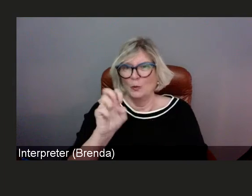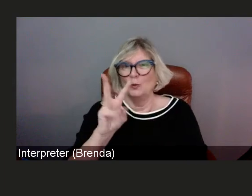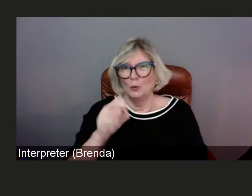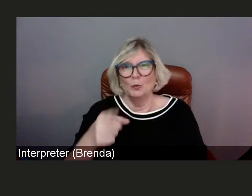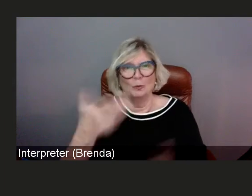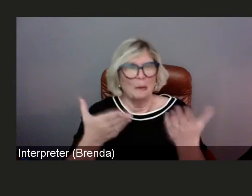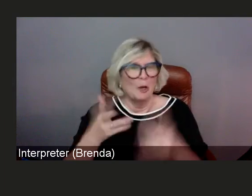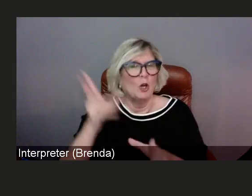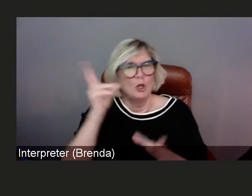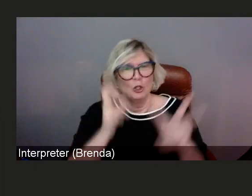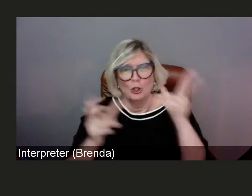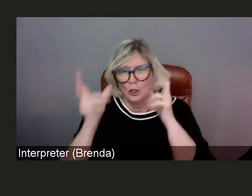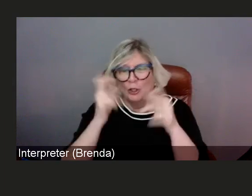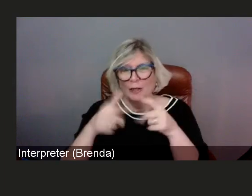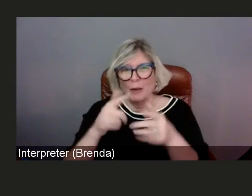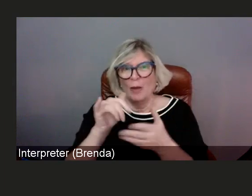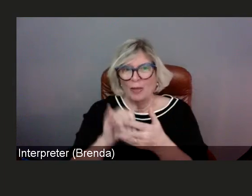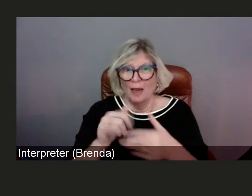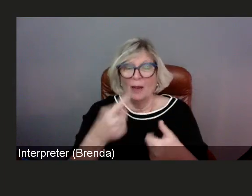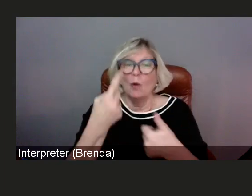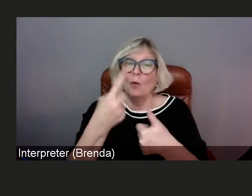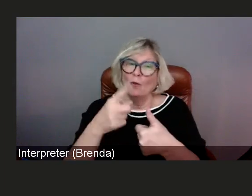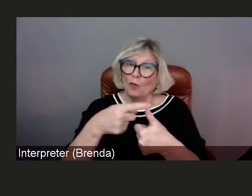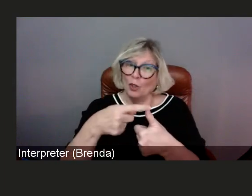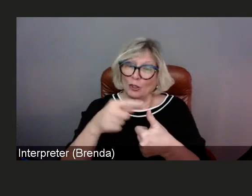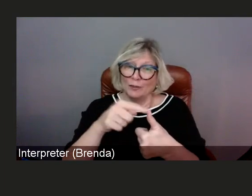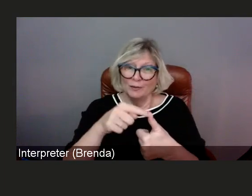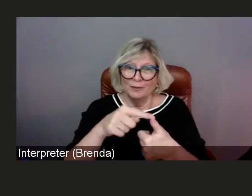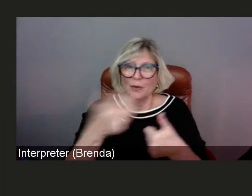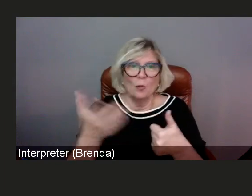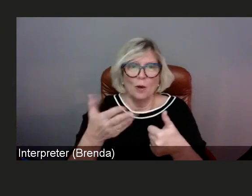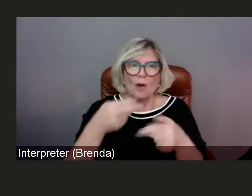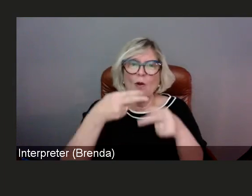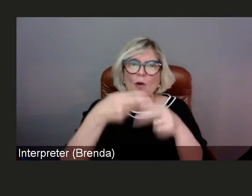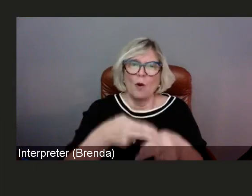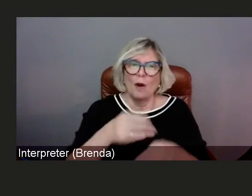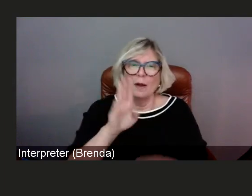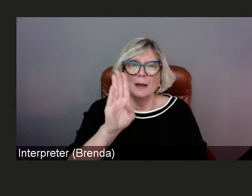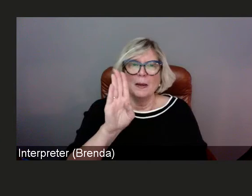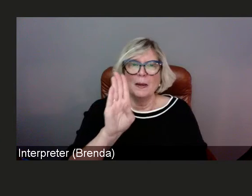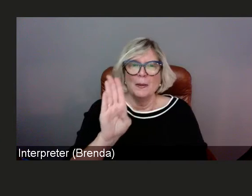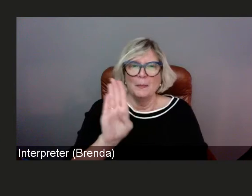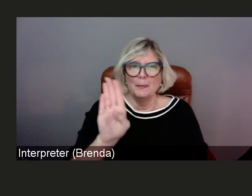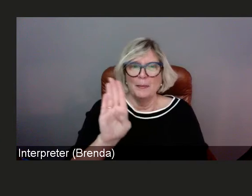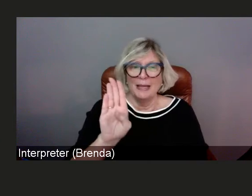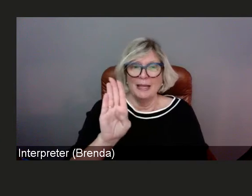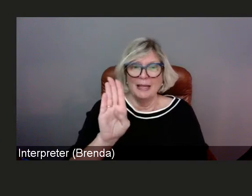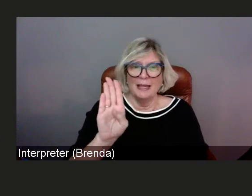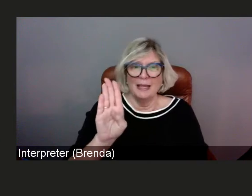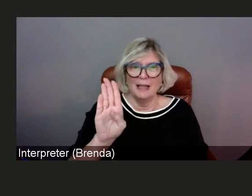to be aware of them. One, is called the B, as in boy, 117 strain,